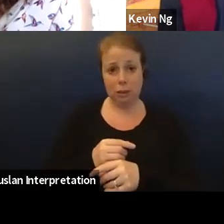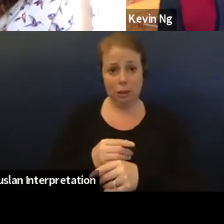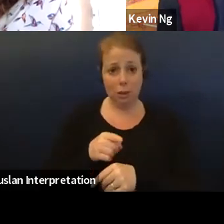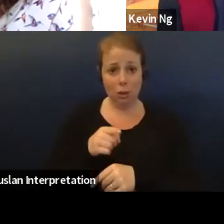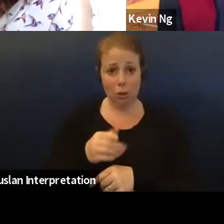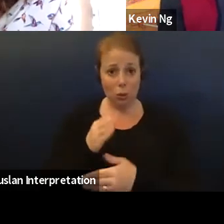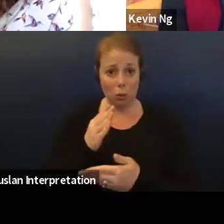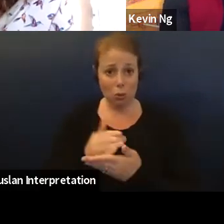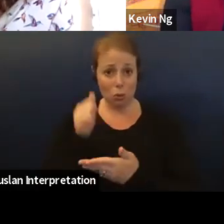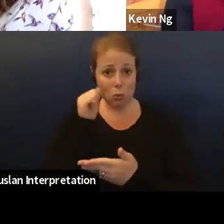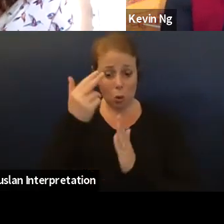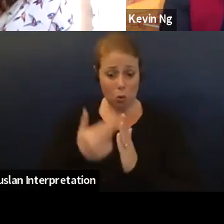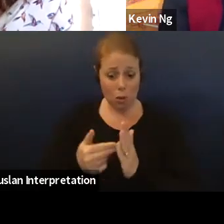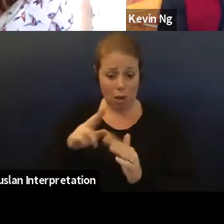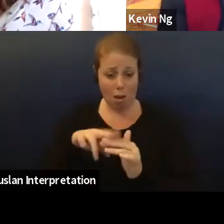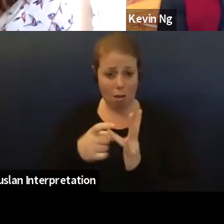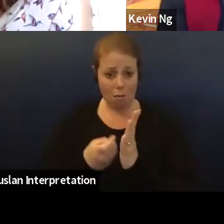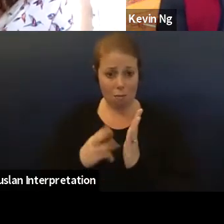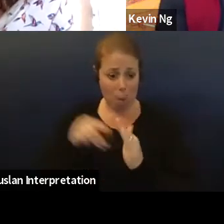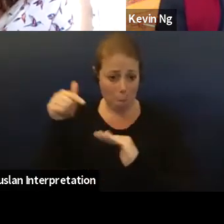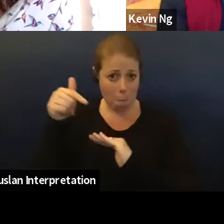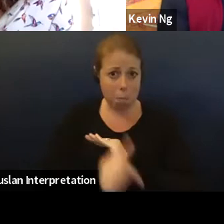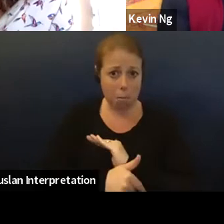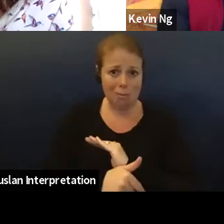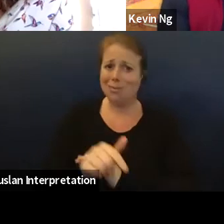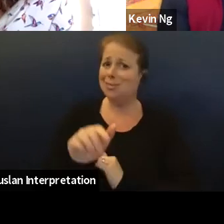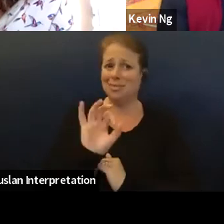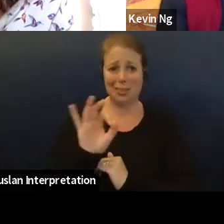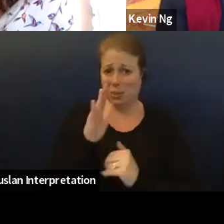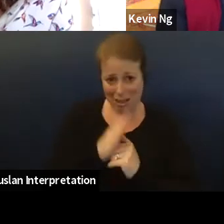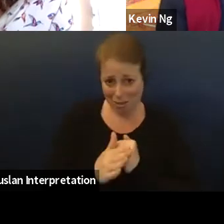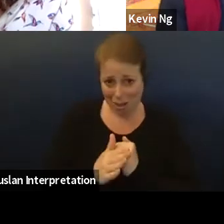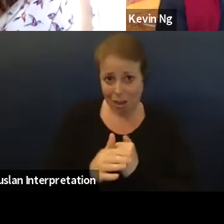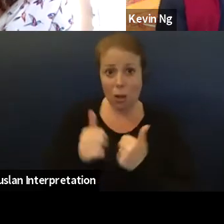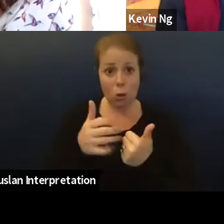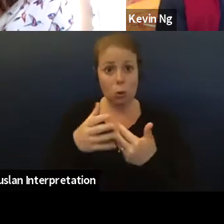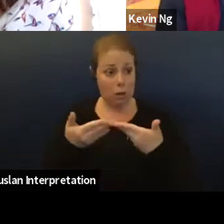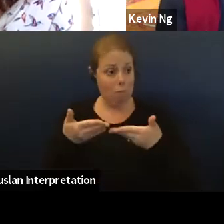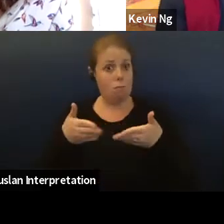It's good to have a broad understanding and of course everyone comes from, you know, a very specific area usually.